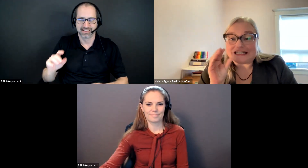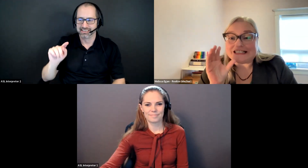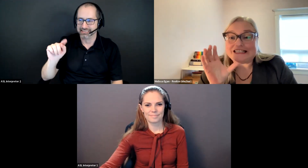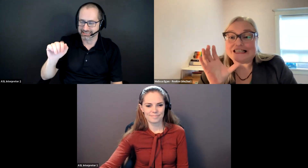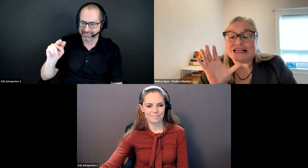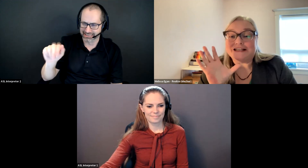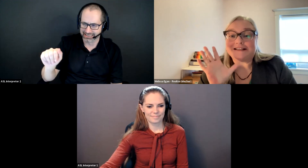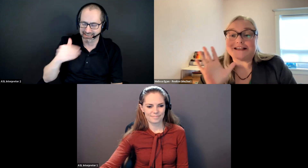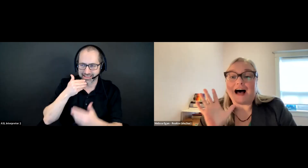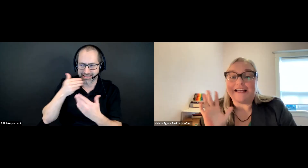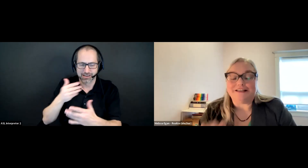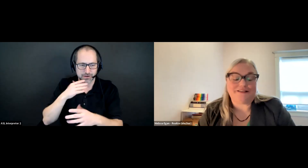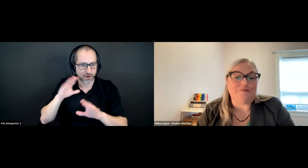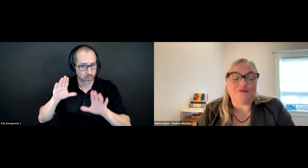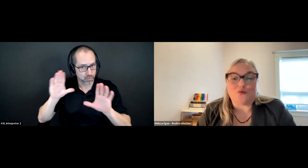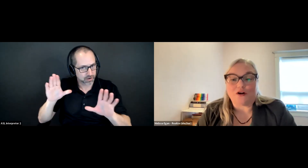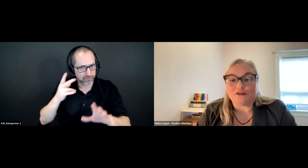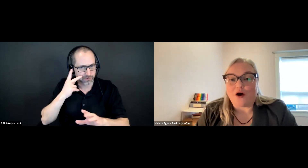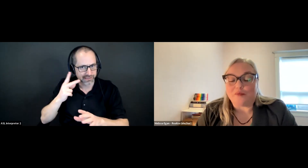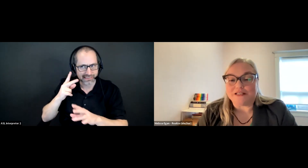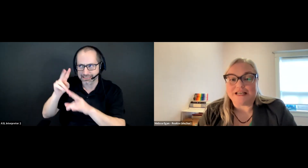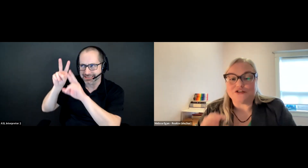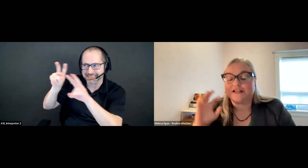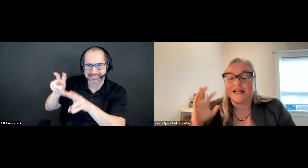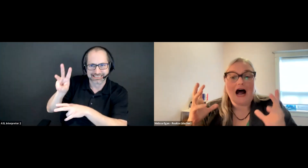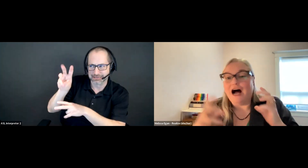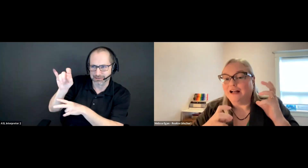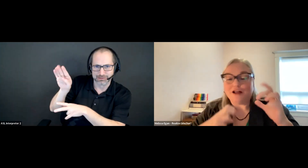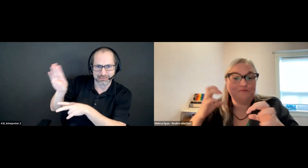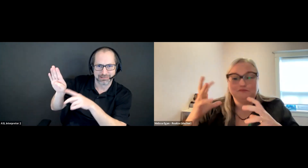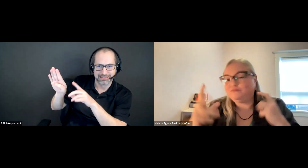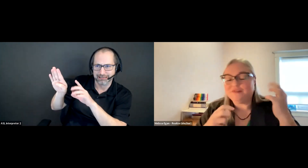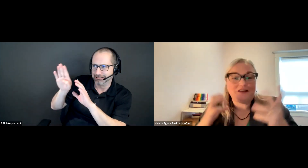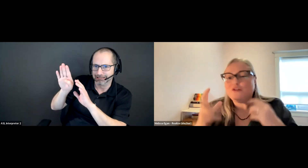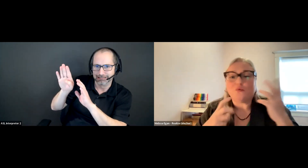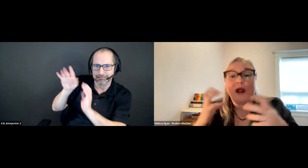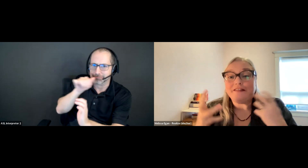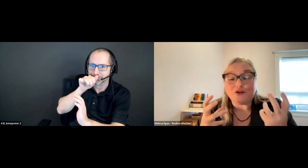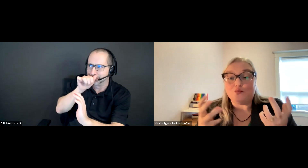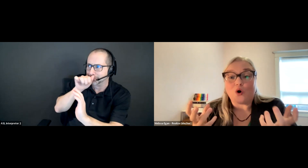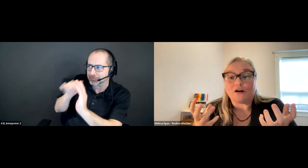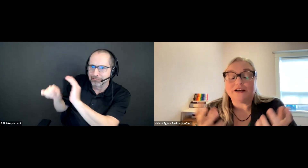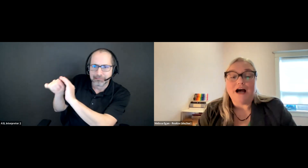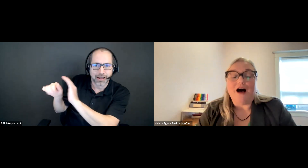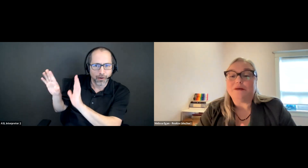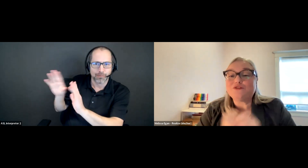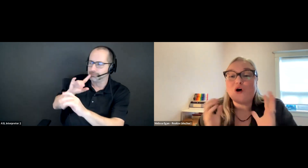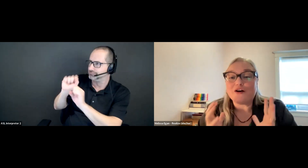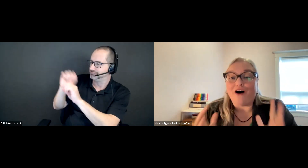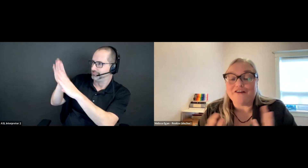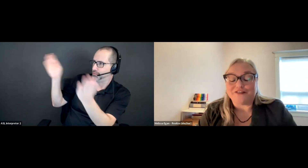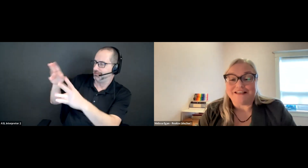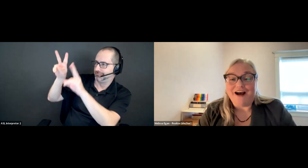to see inside some of the workers compensation kind of the way that you work it's not often